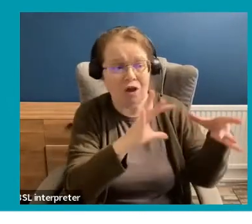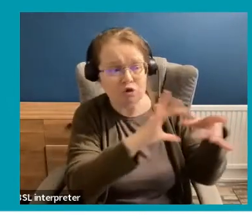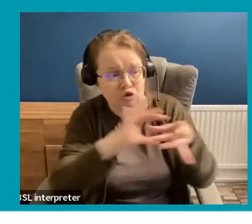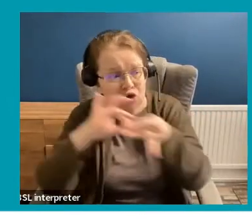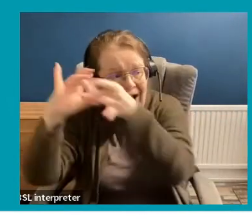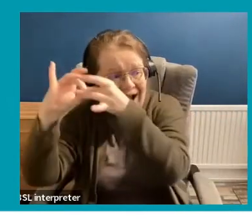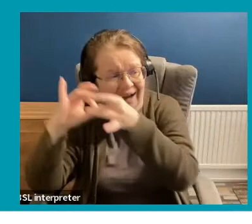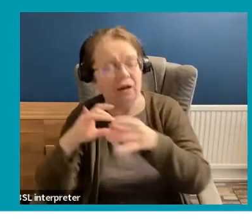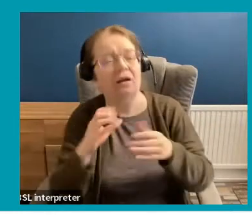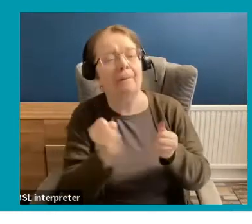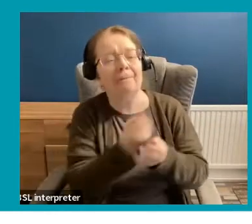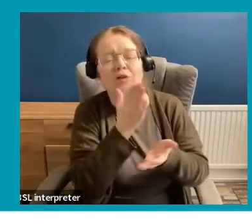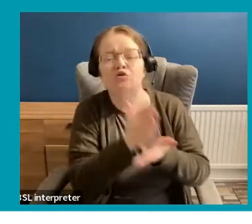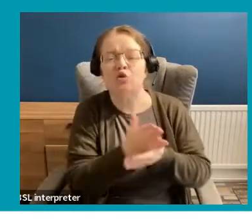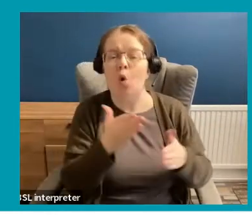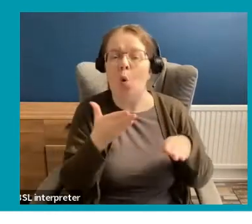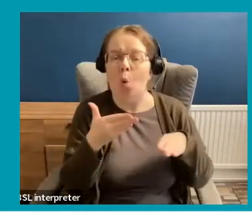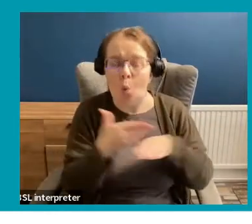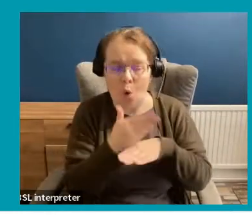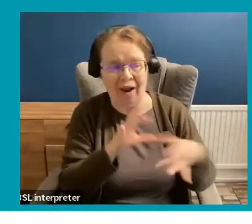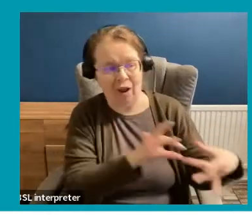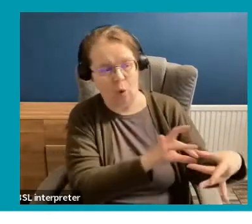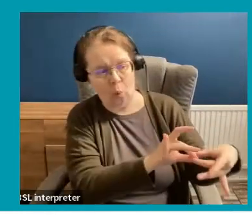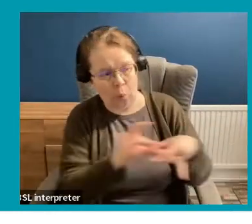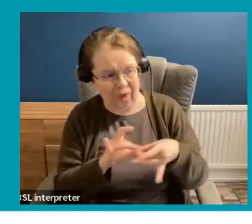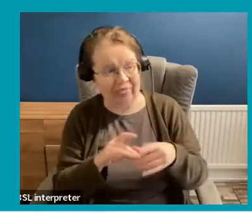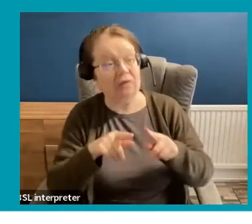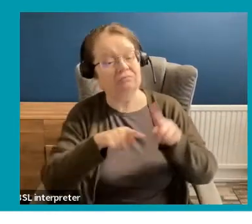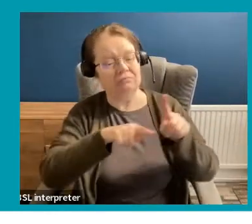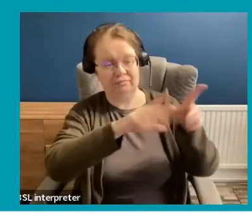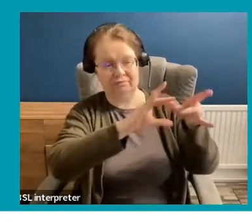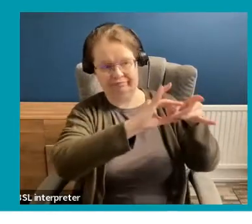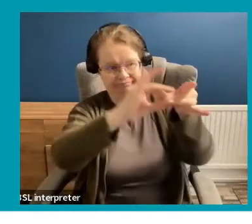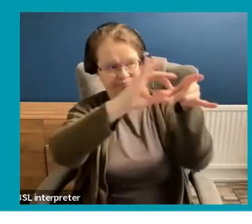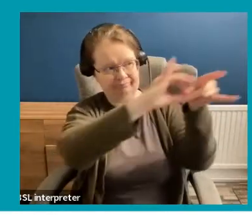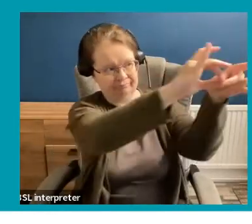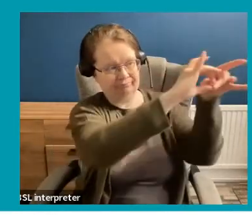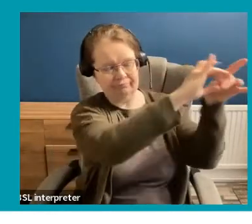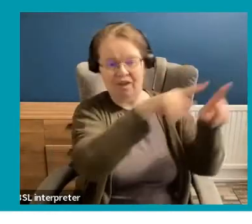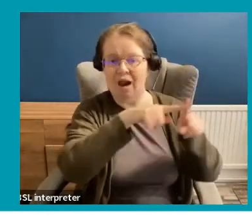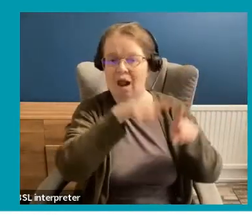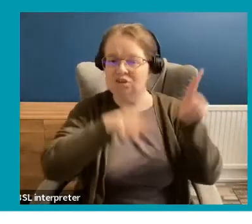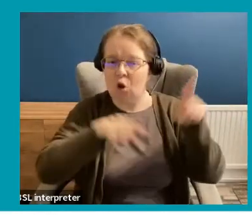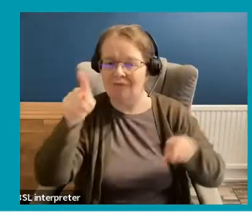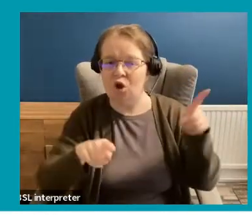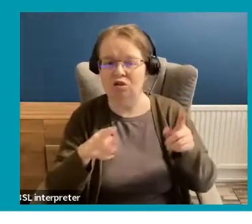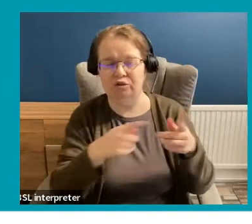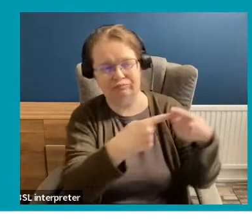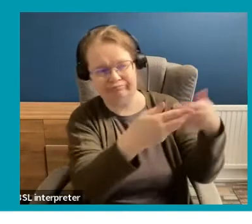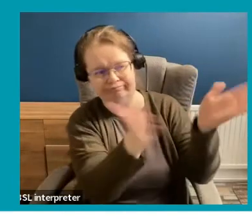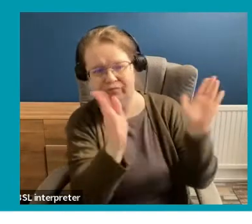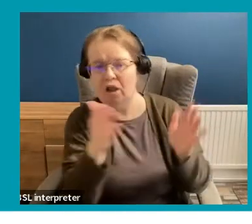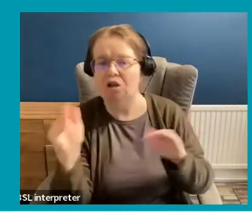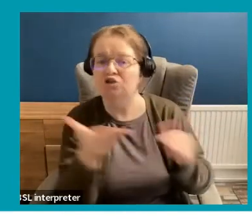Making sure they are working with a diverse range of suppliers. Yeah, that's crucial.